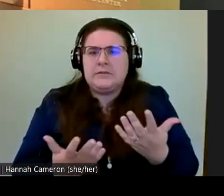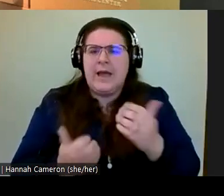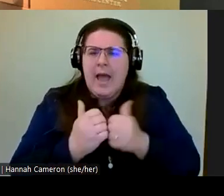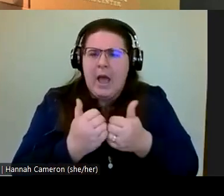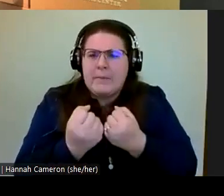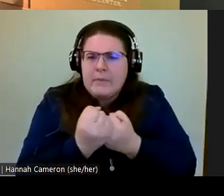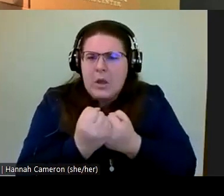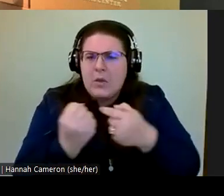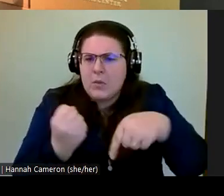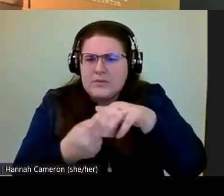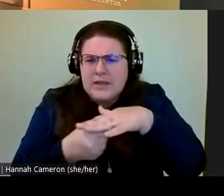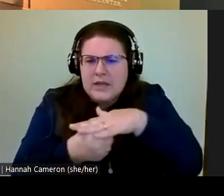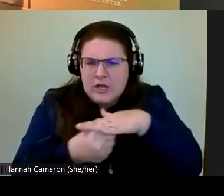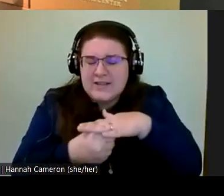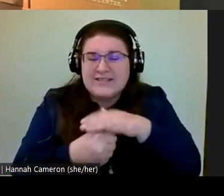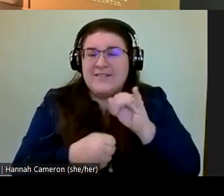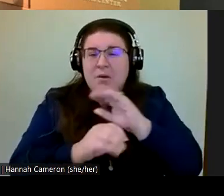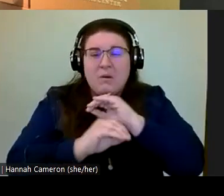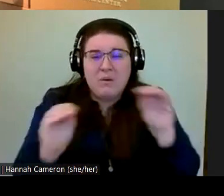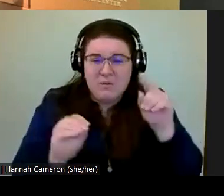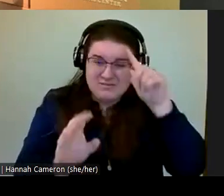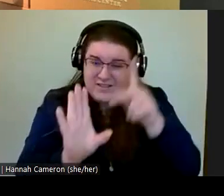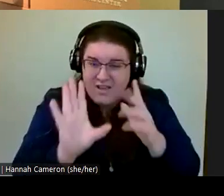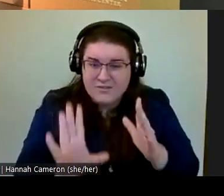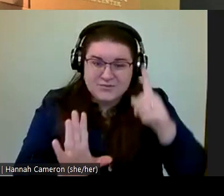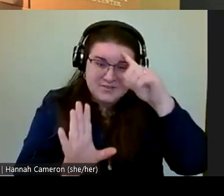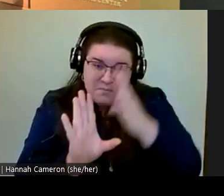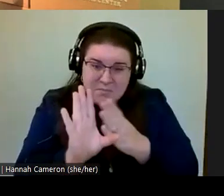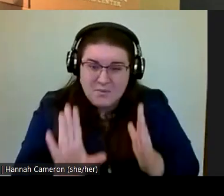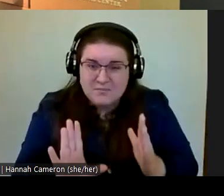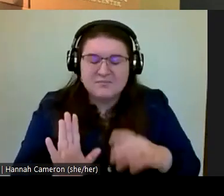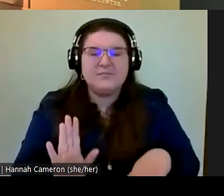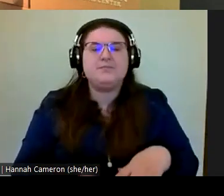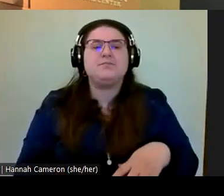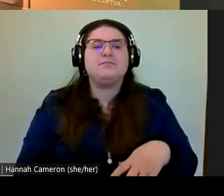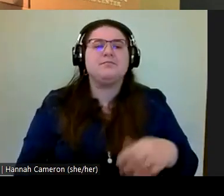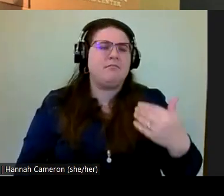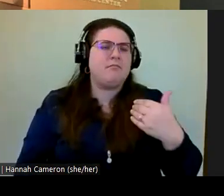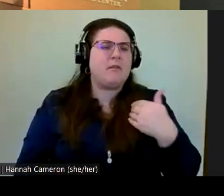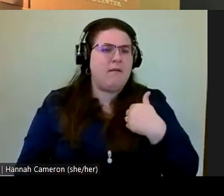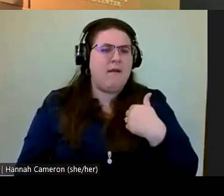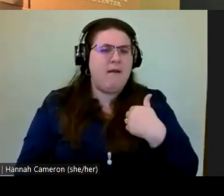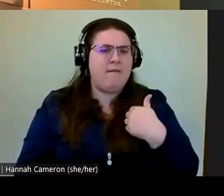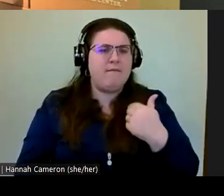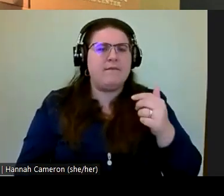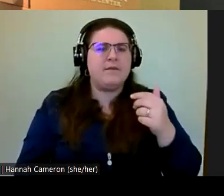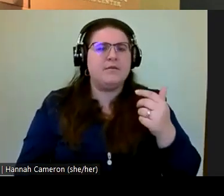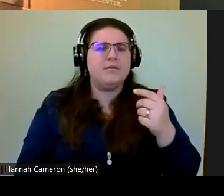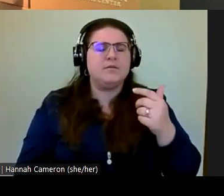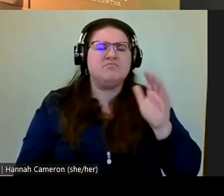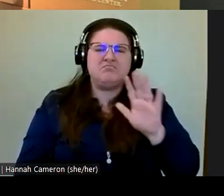about our department um we have about 1350 faculty staff and trainees uh we have a good